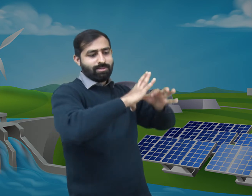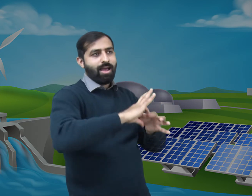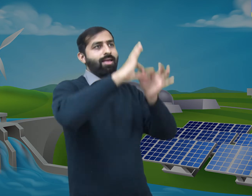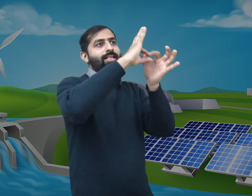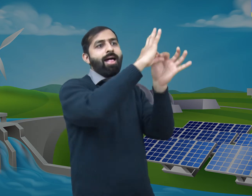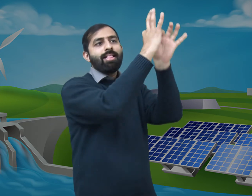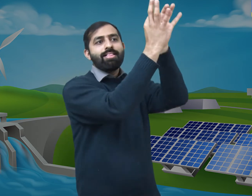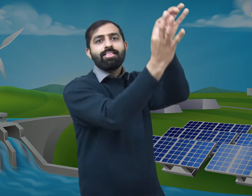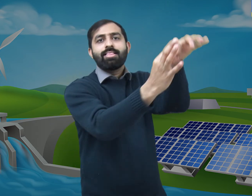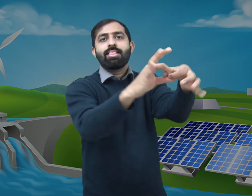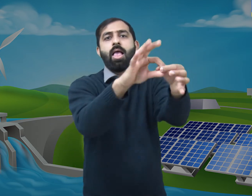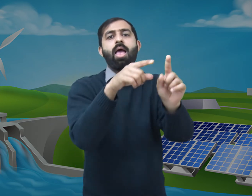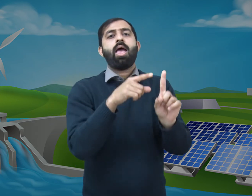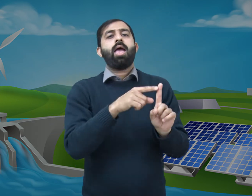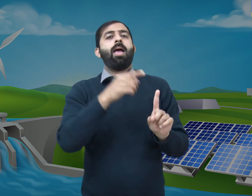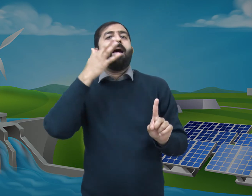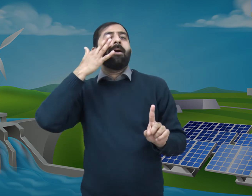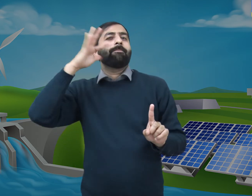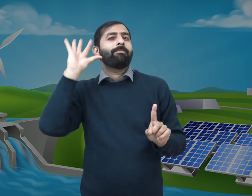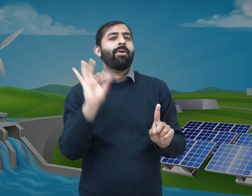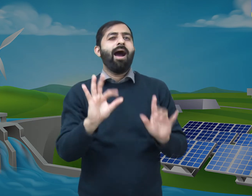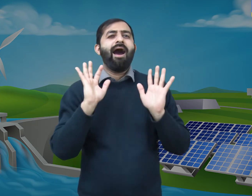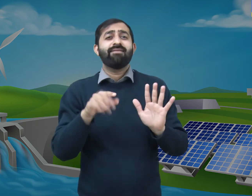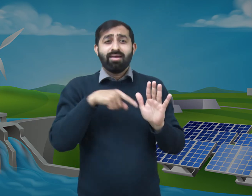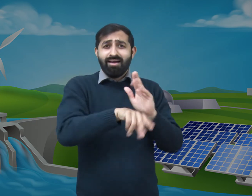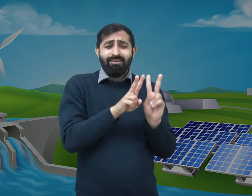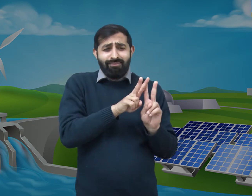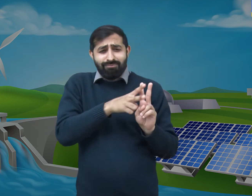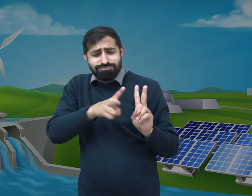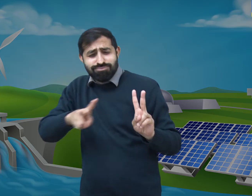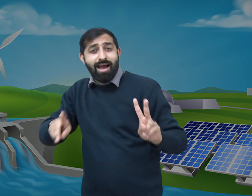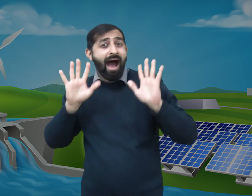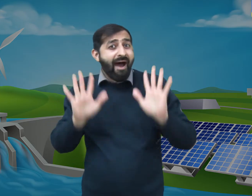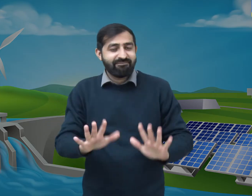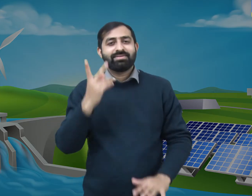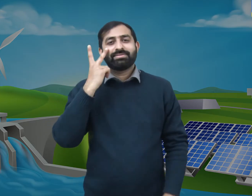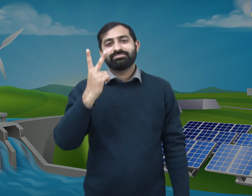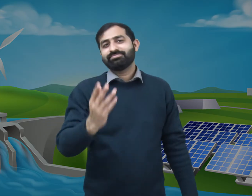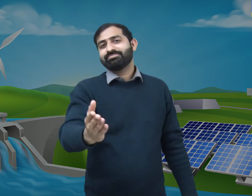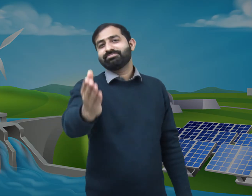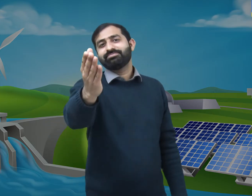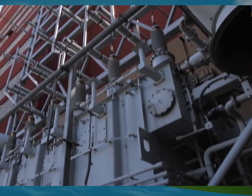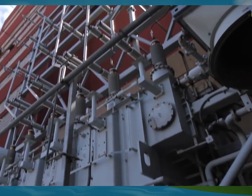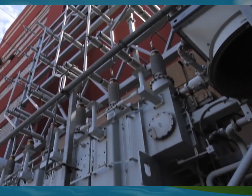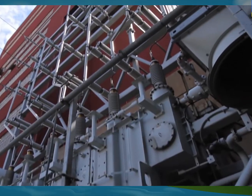It travels through distribution lines to our neighbourhood. So there are different types of power plants for energy generation. Let's see .